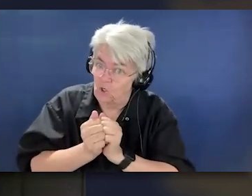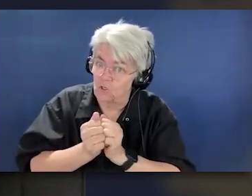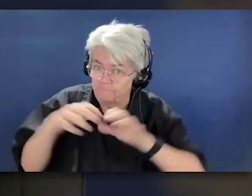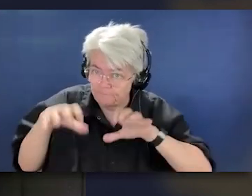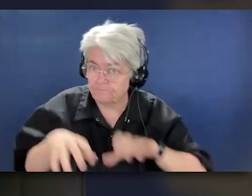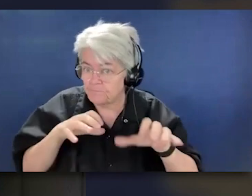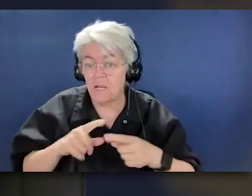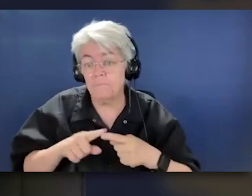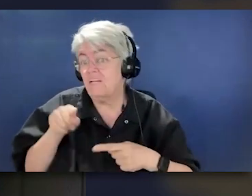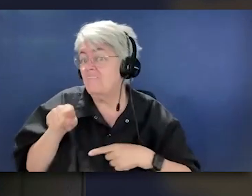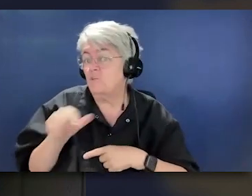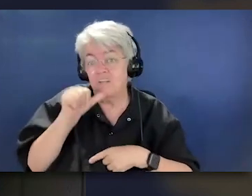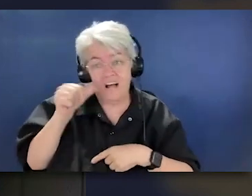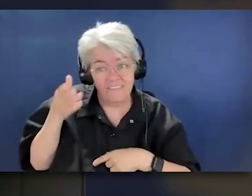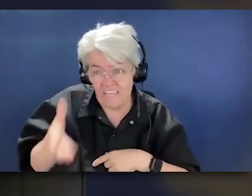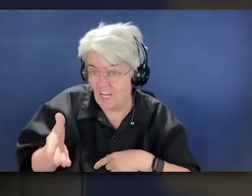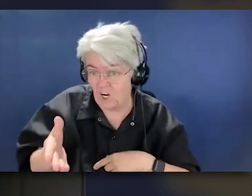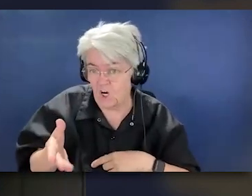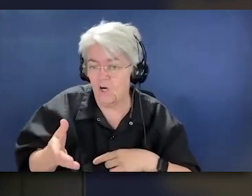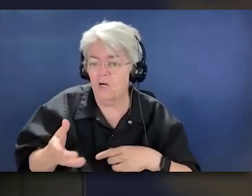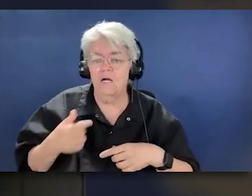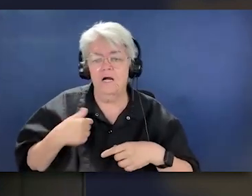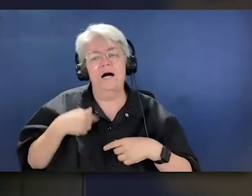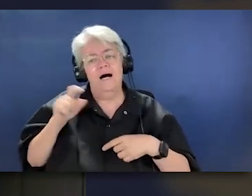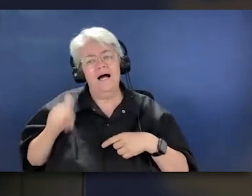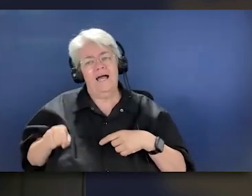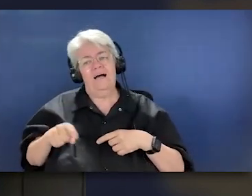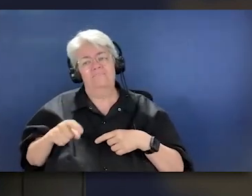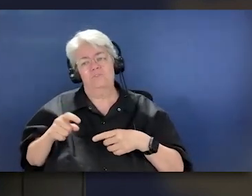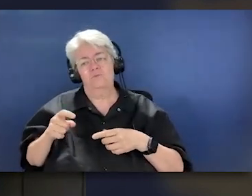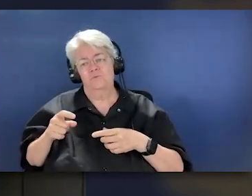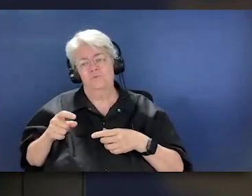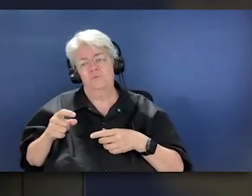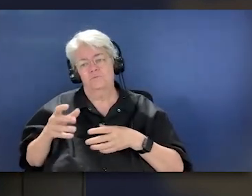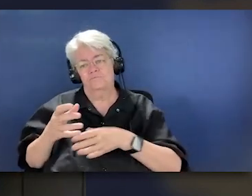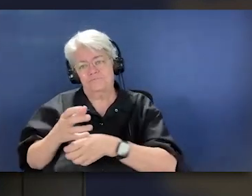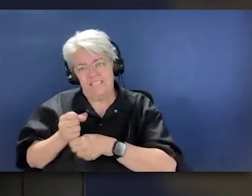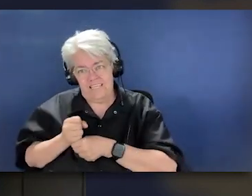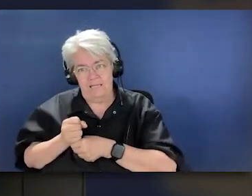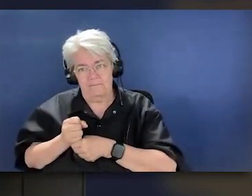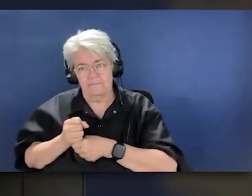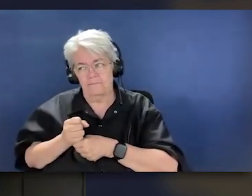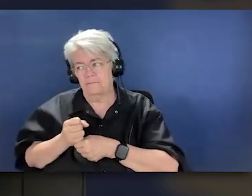you’re not there, right? I still have to get some things that people submit. I recognize